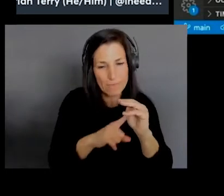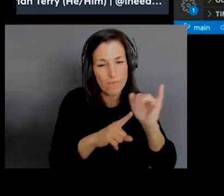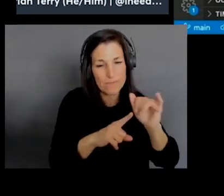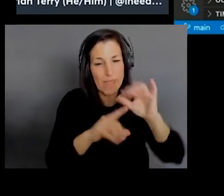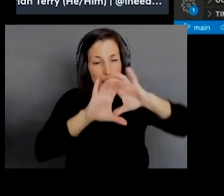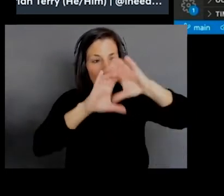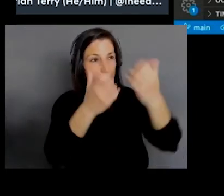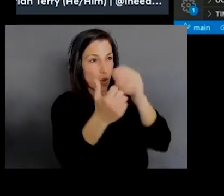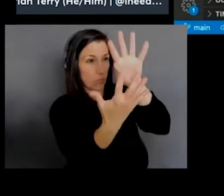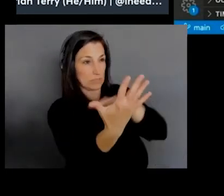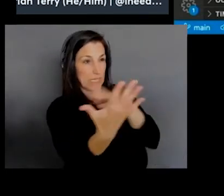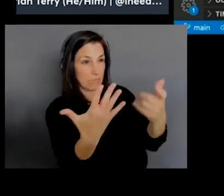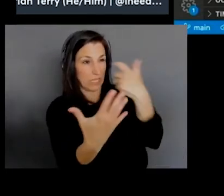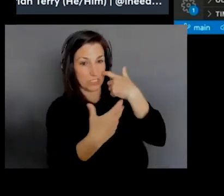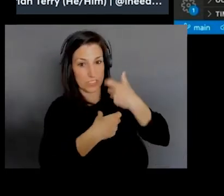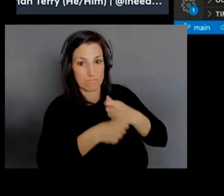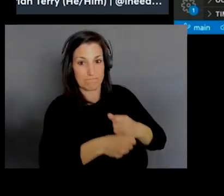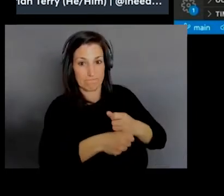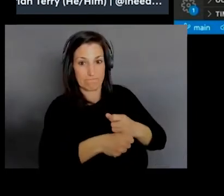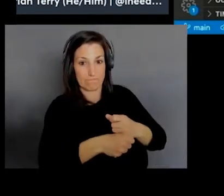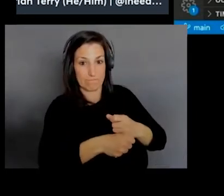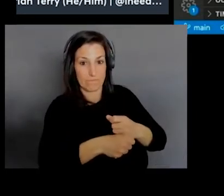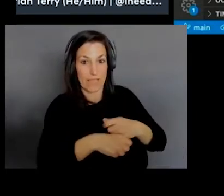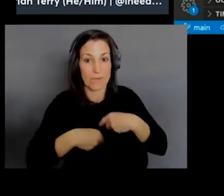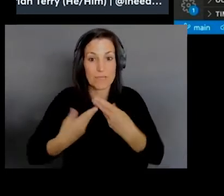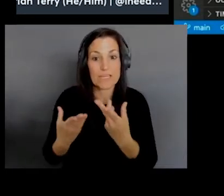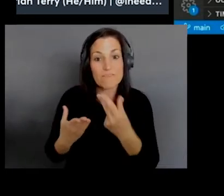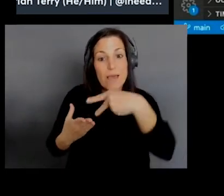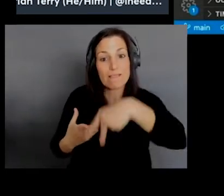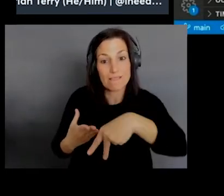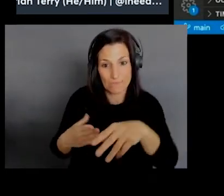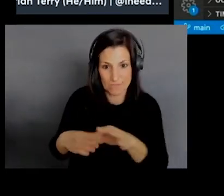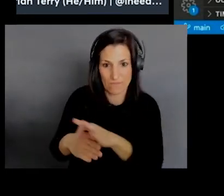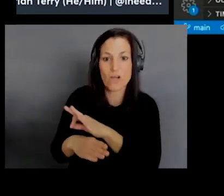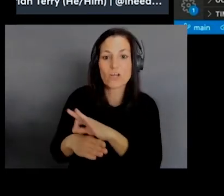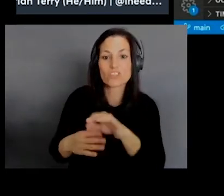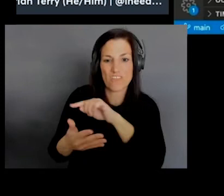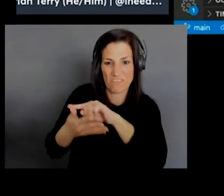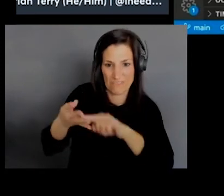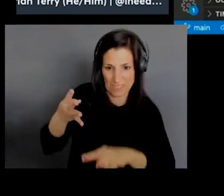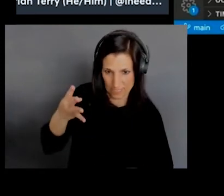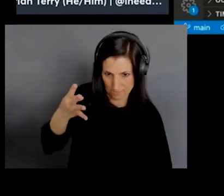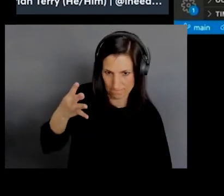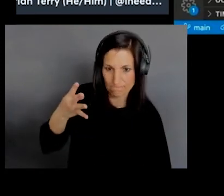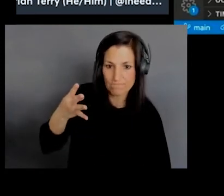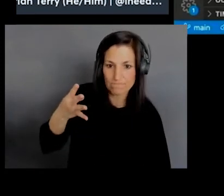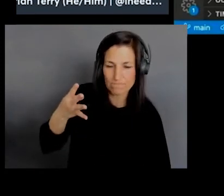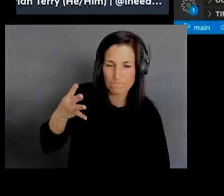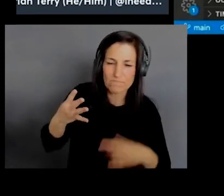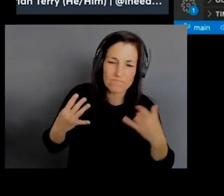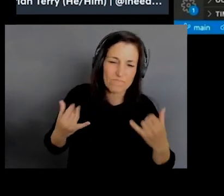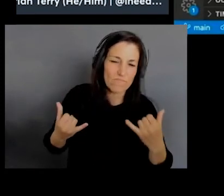And then I'm gonna give my them the function, these eight equations. Realistically, right now we're just gonna use the put item.